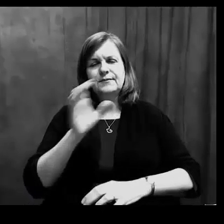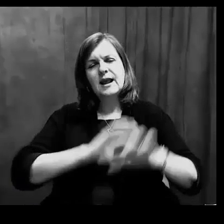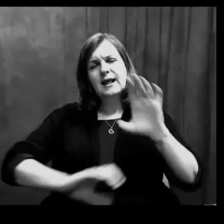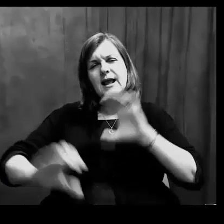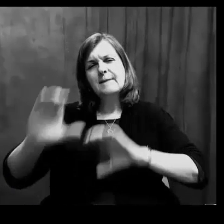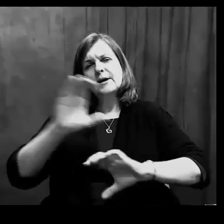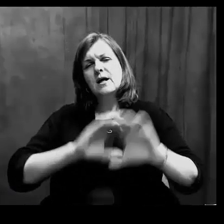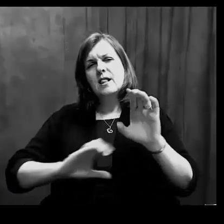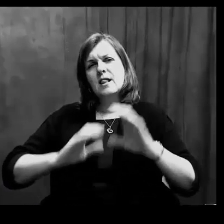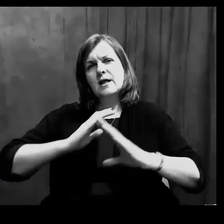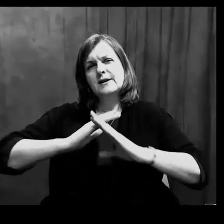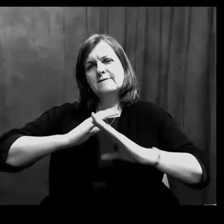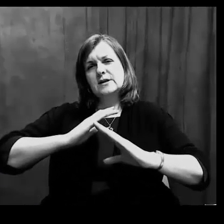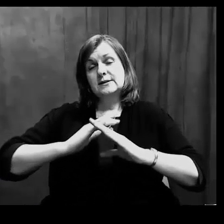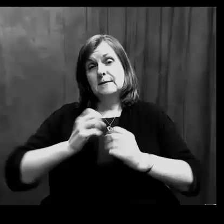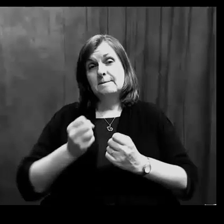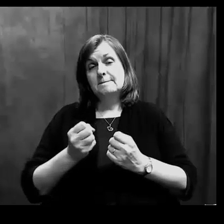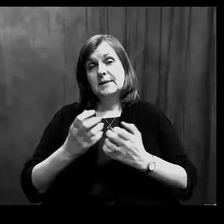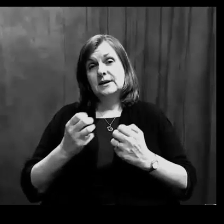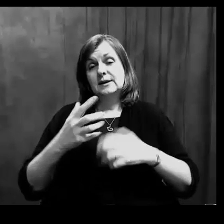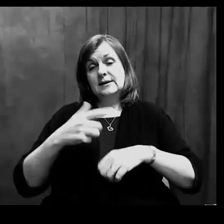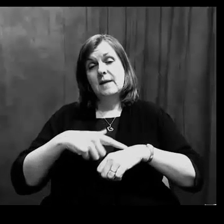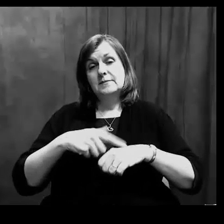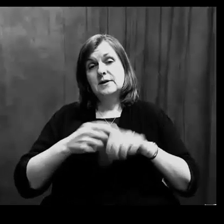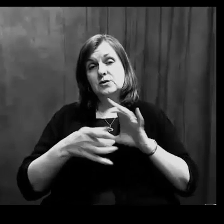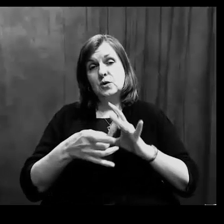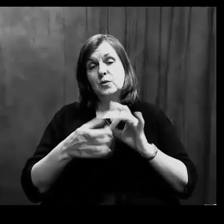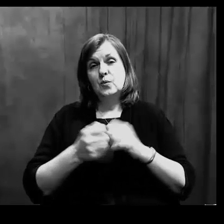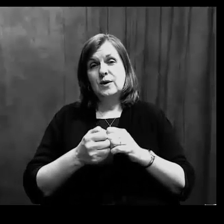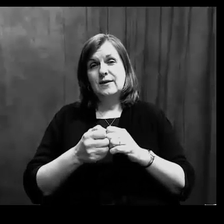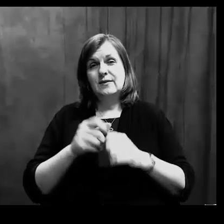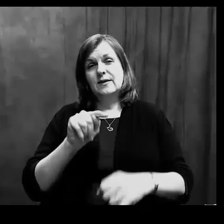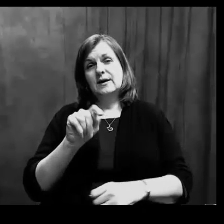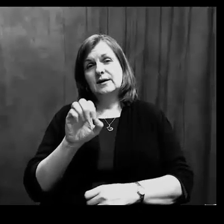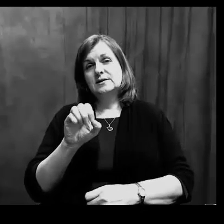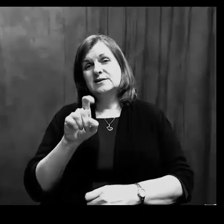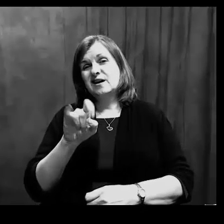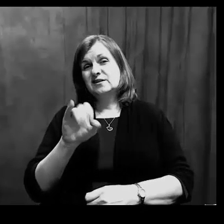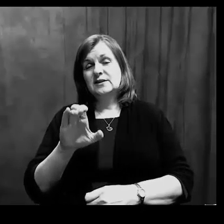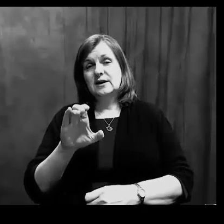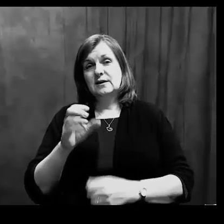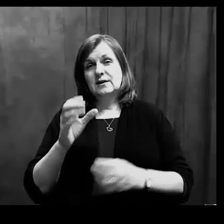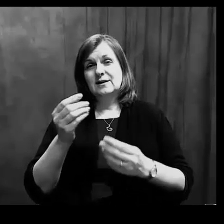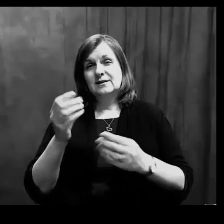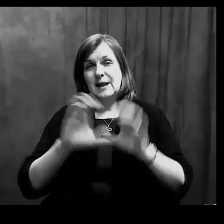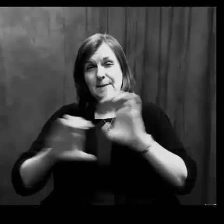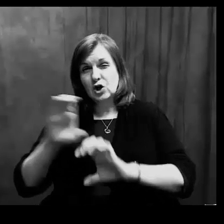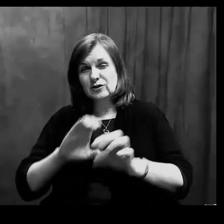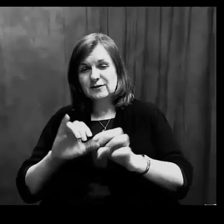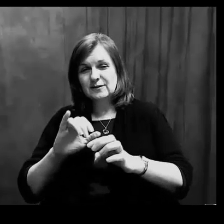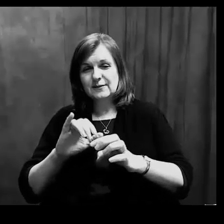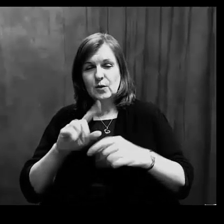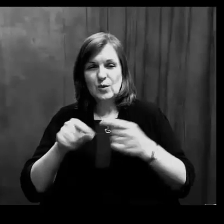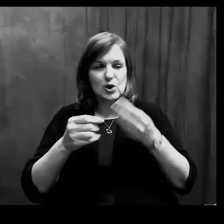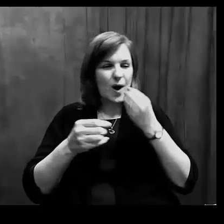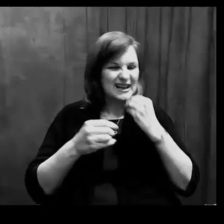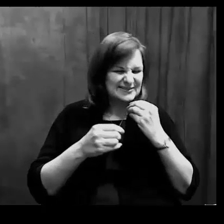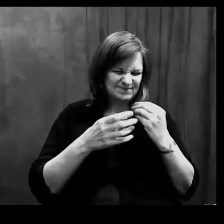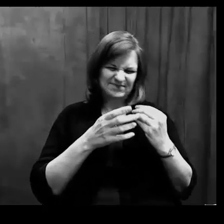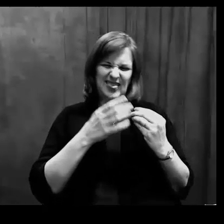chemical defenses can actually in many cases are associated just simply with toxic compounds that make the plant taste bad